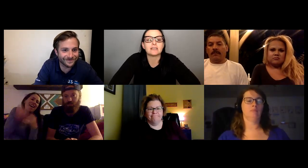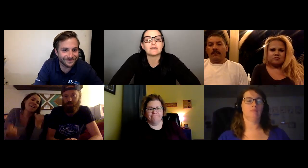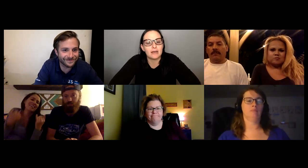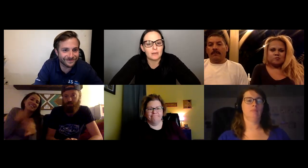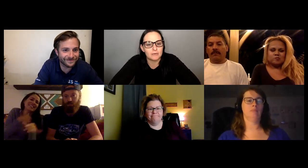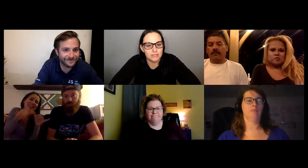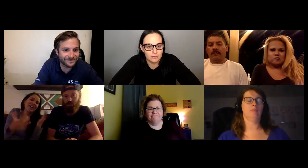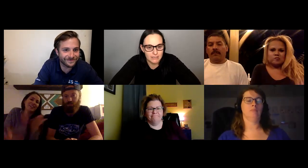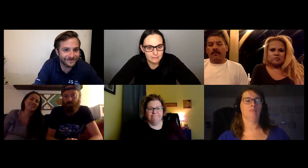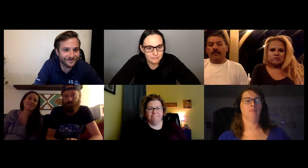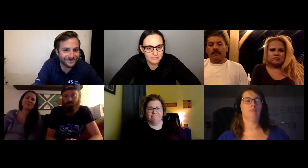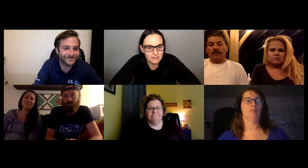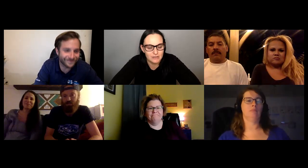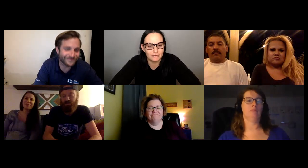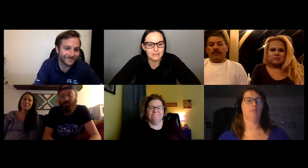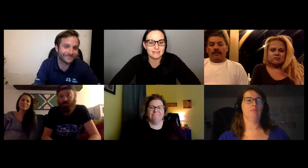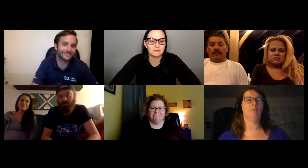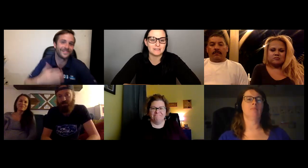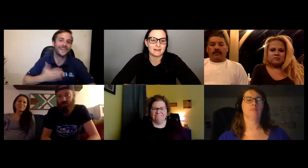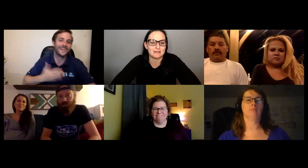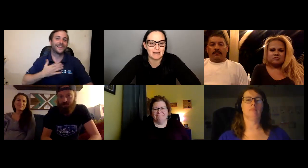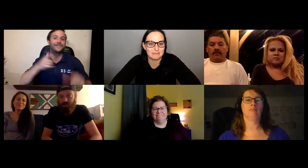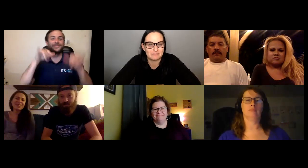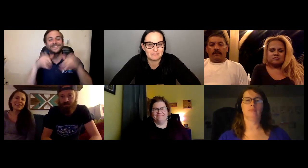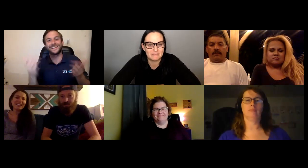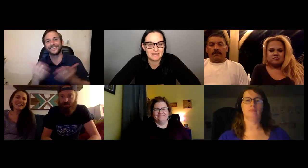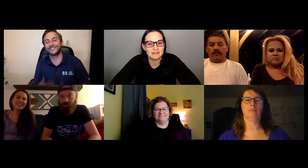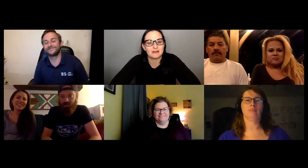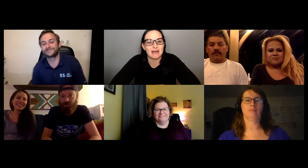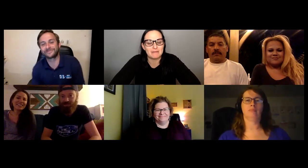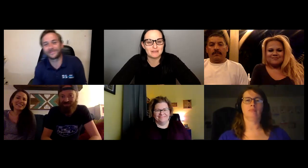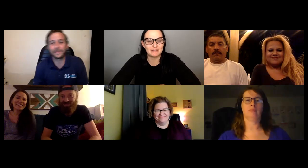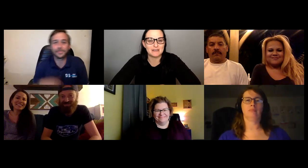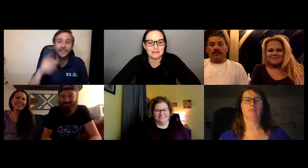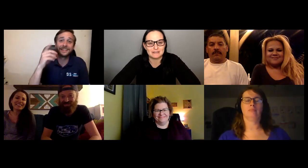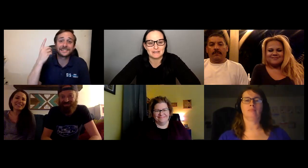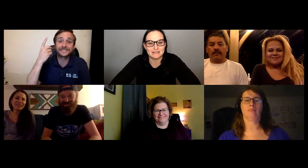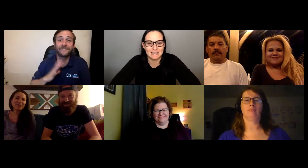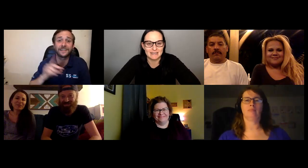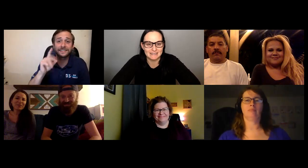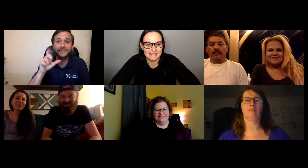them that opportunity so in the end we decided to stay i'm happy that you're staying here nick is